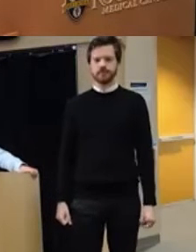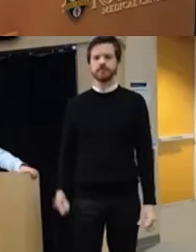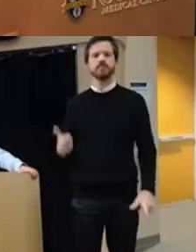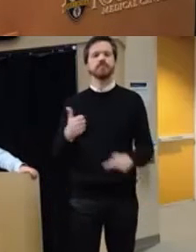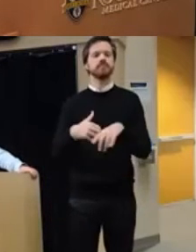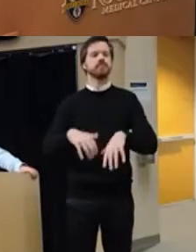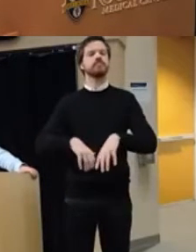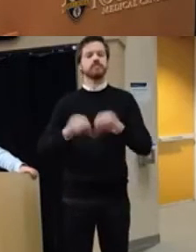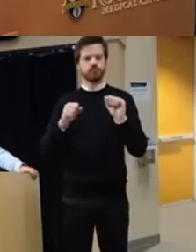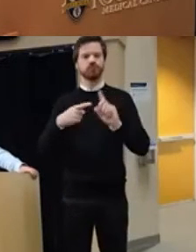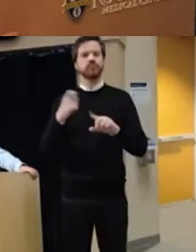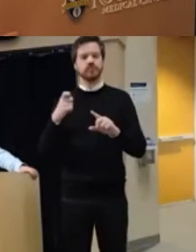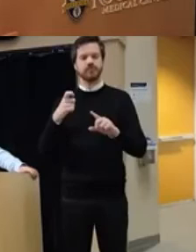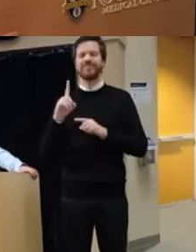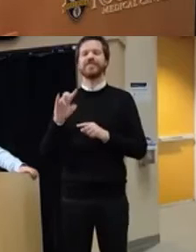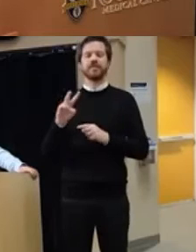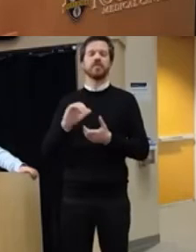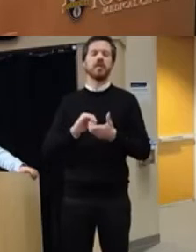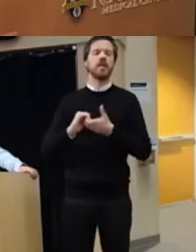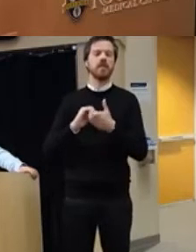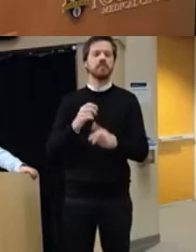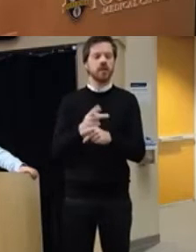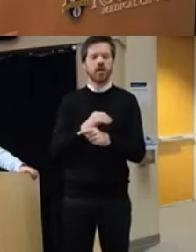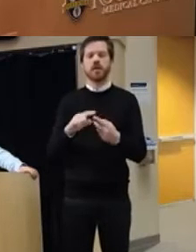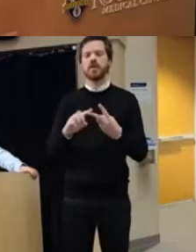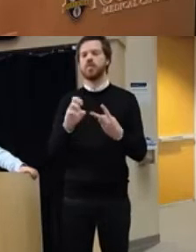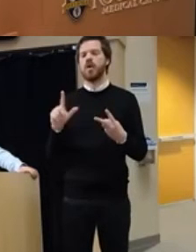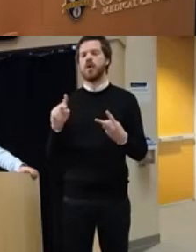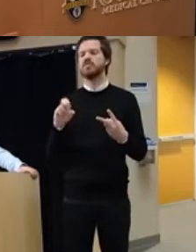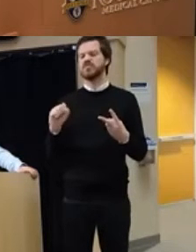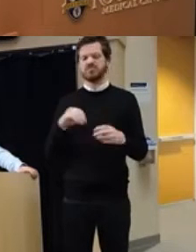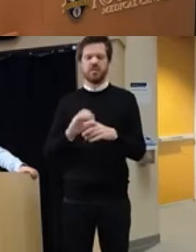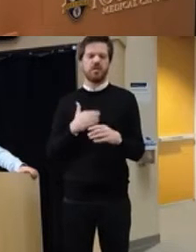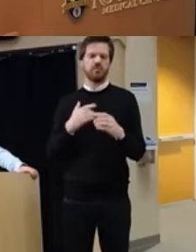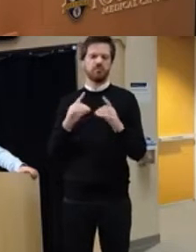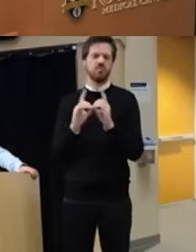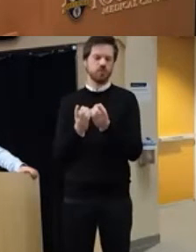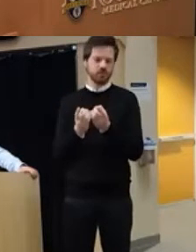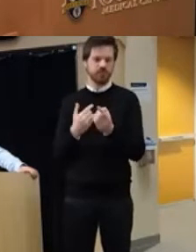by the uh division of collaborative care and wellness in our department uh my name is George